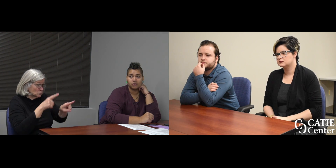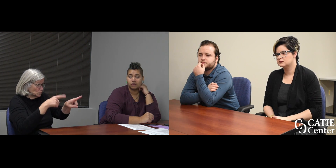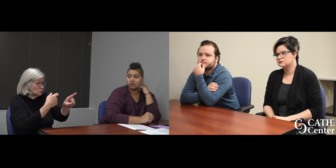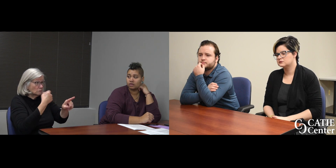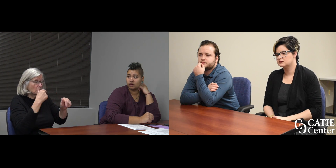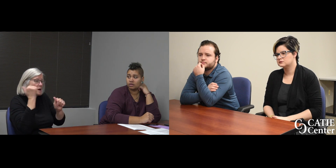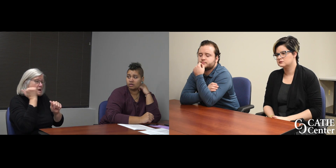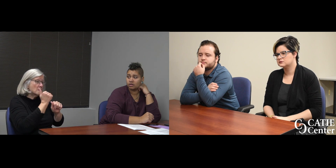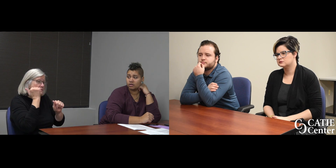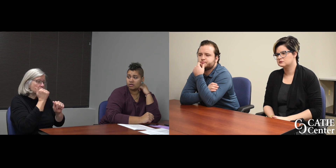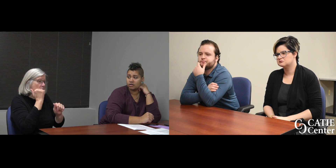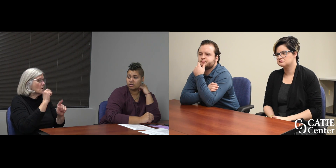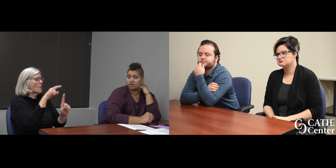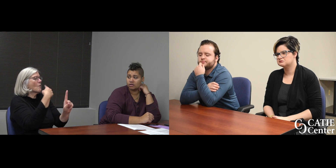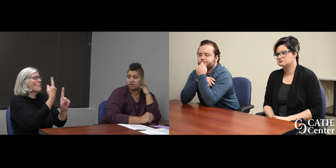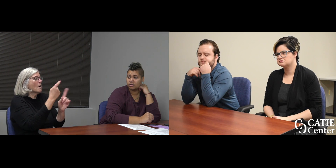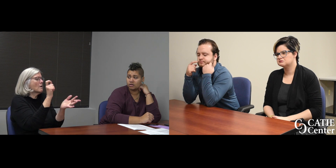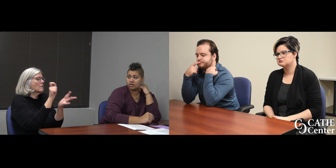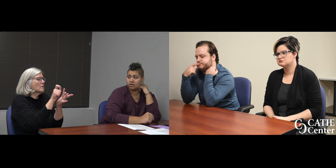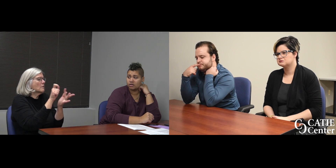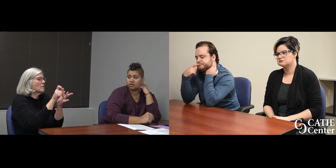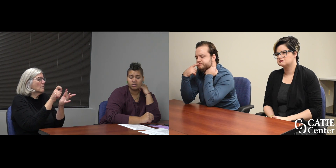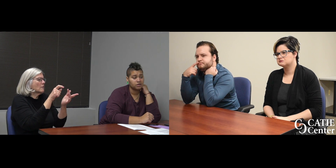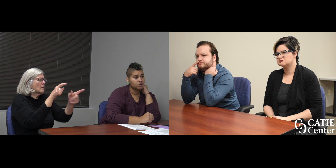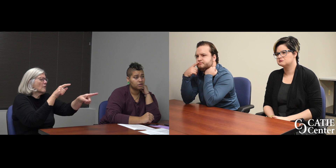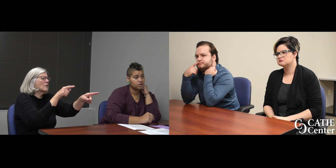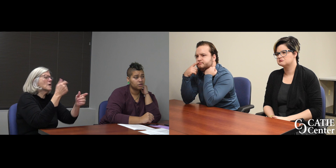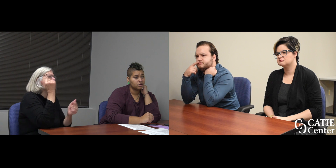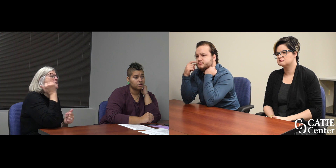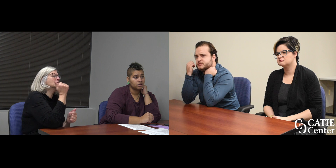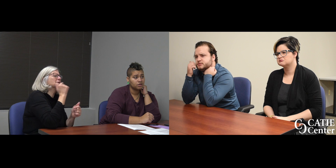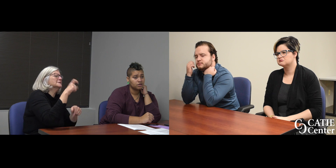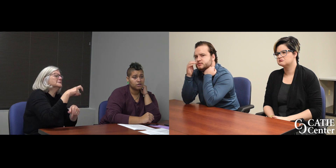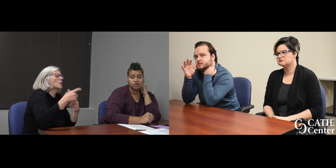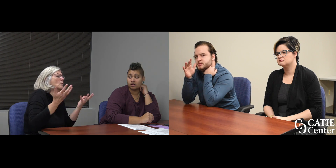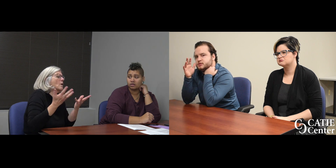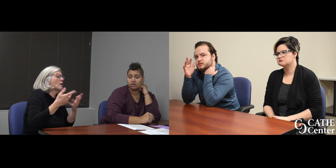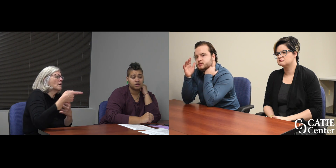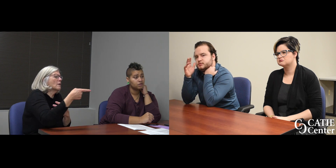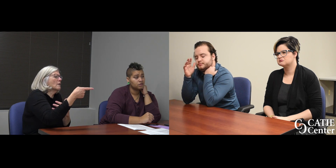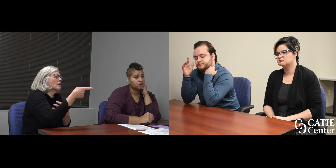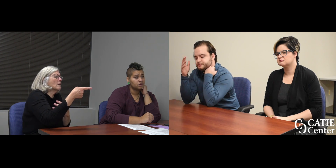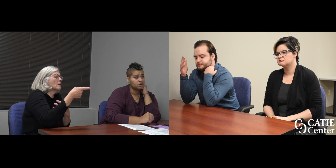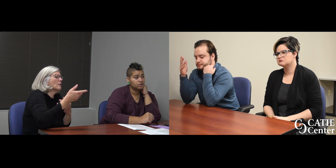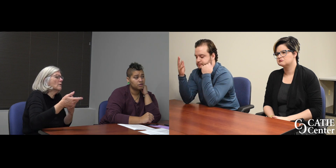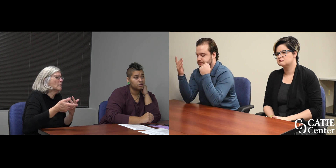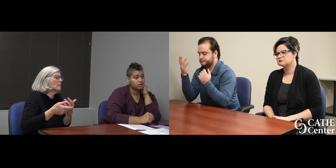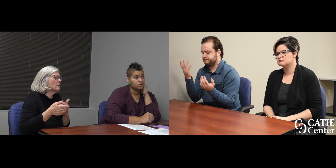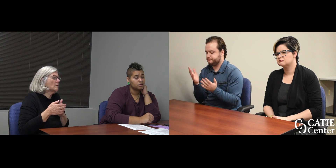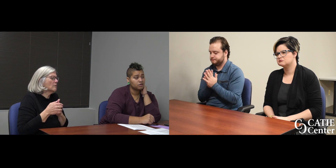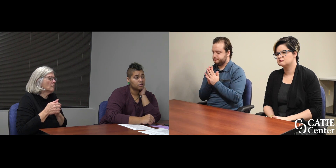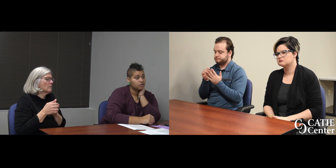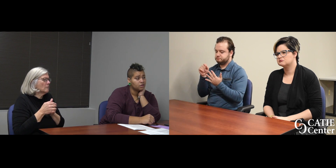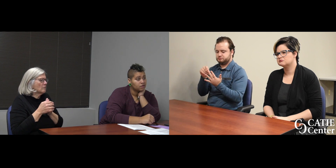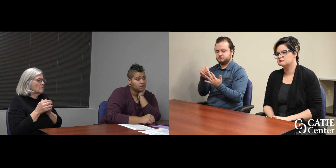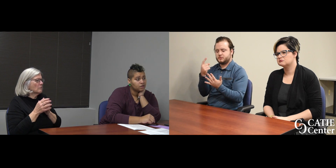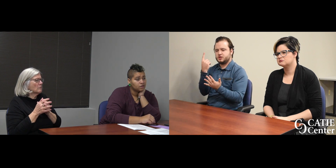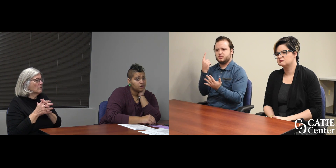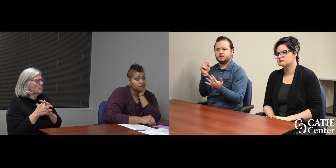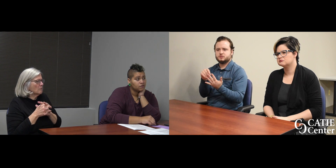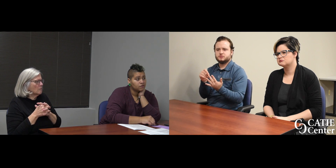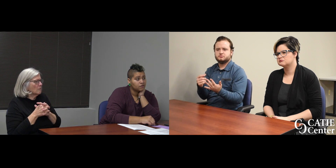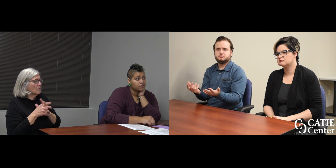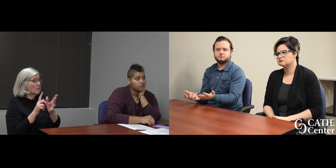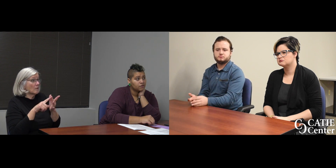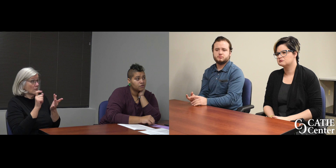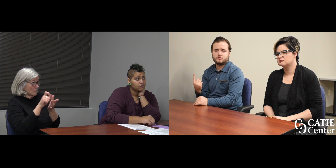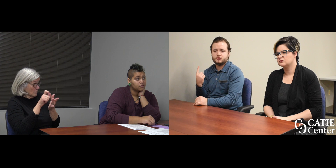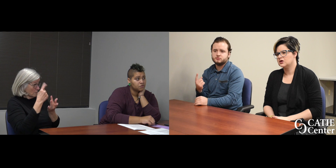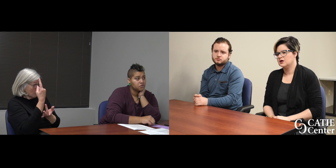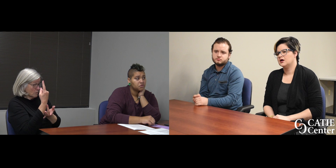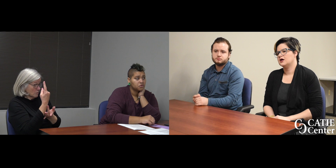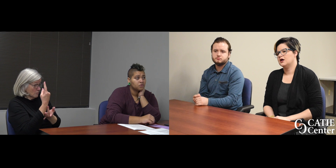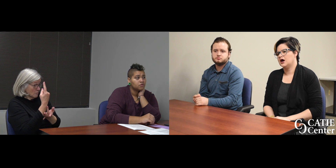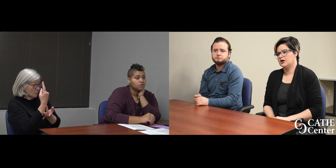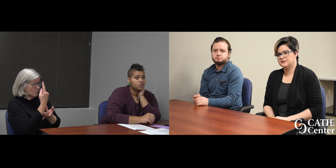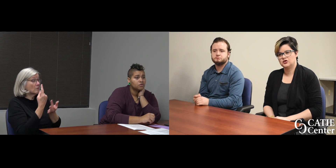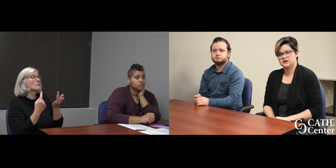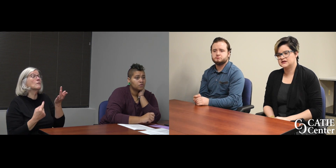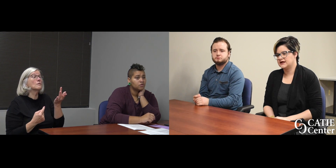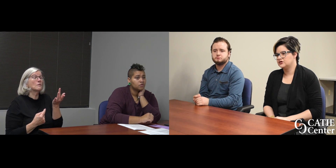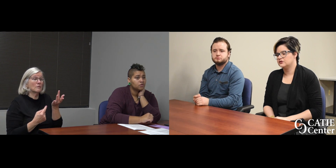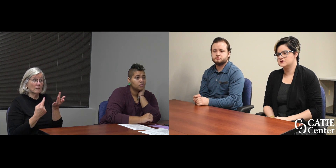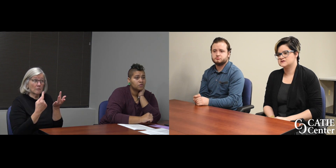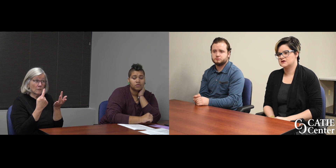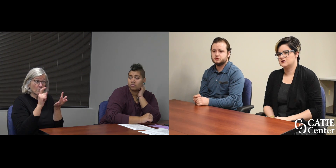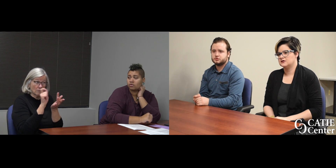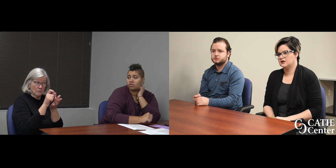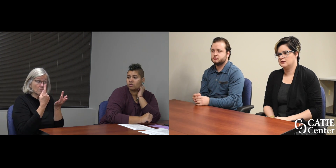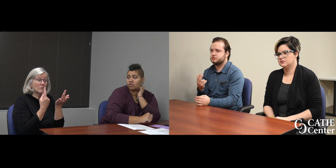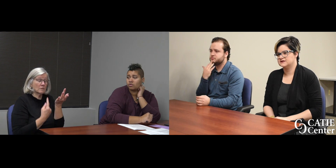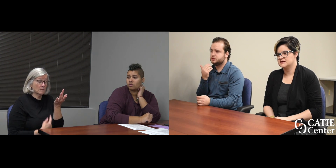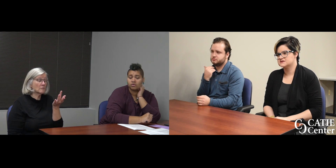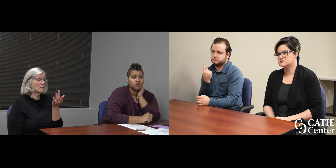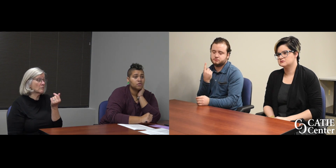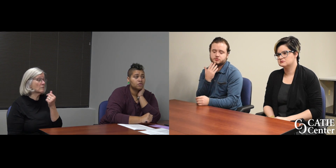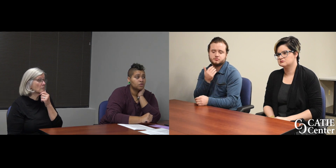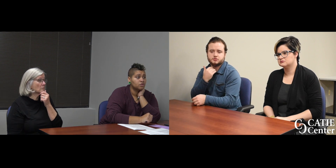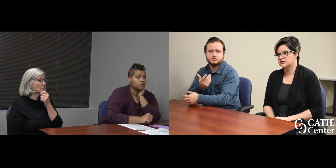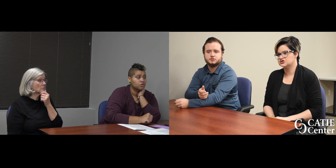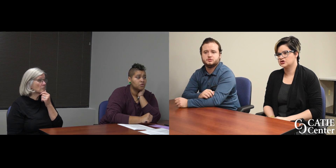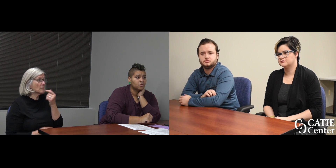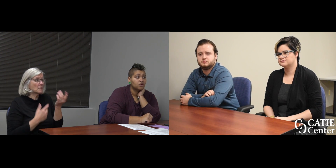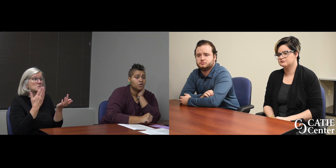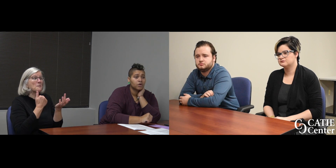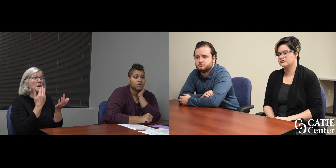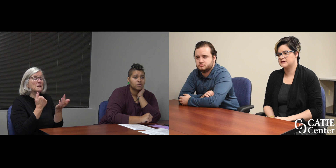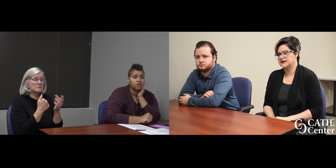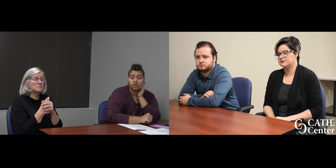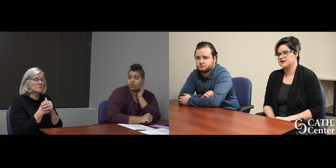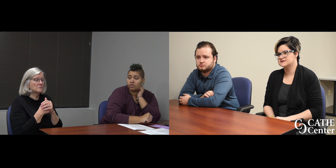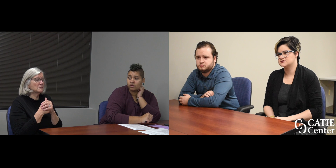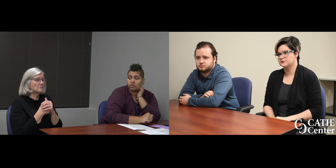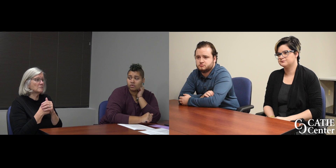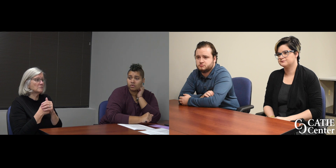I: The only thing I do is a blood test for my diabetes.